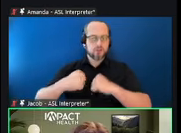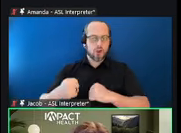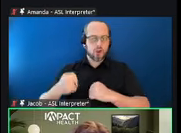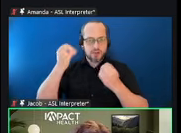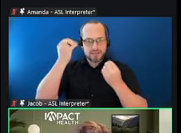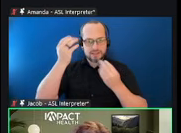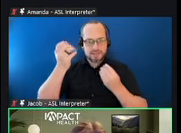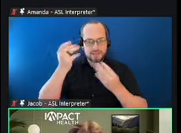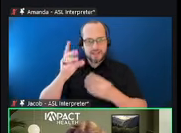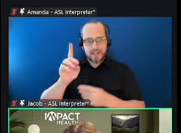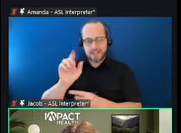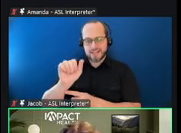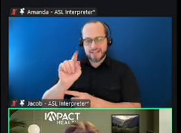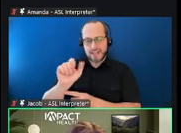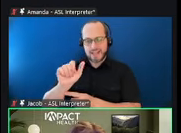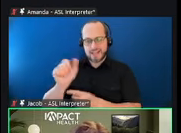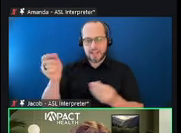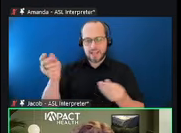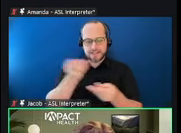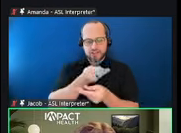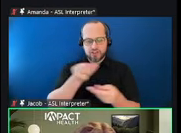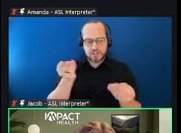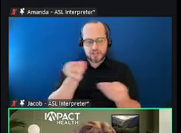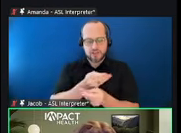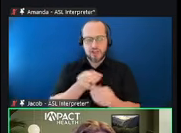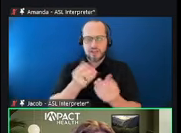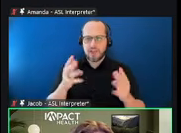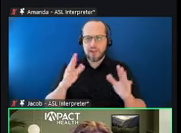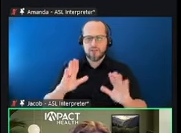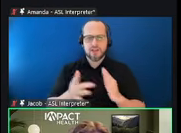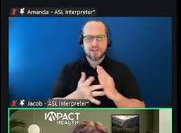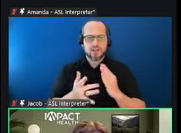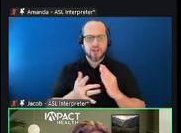have a lot of great technology and communication happening already, but it's too often happening in